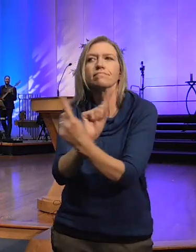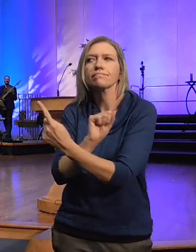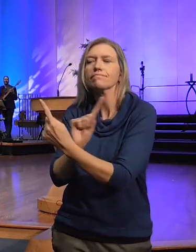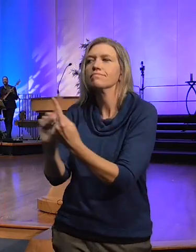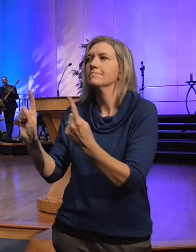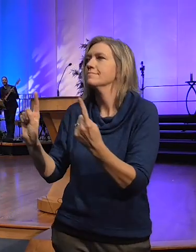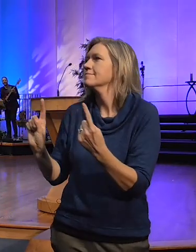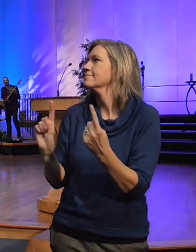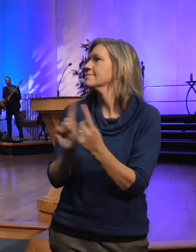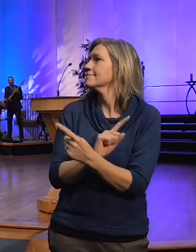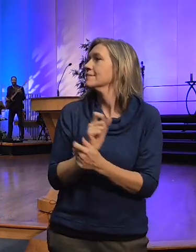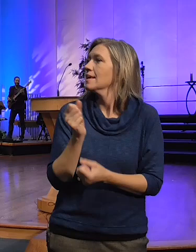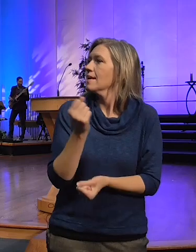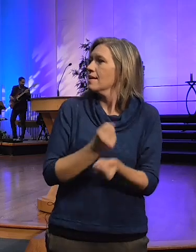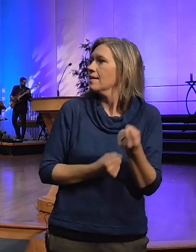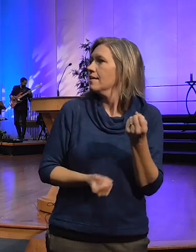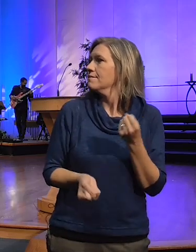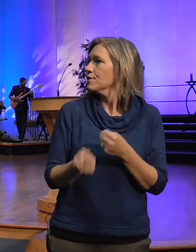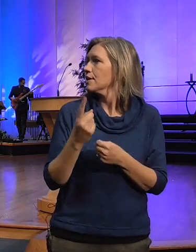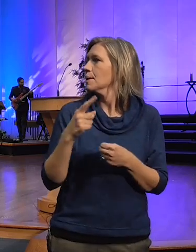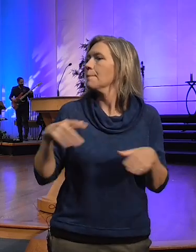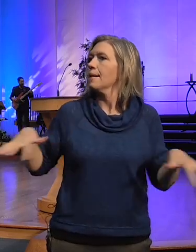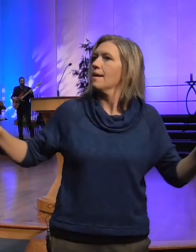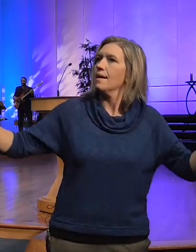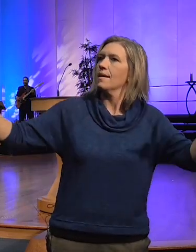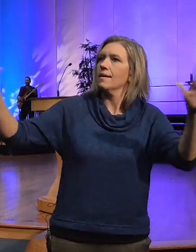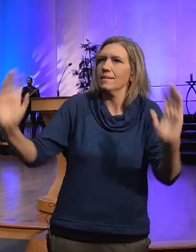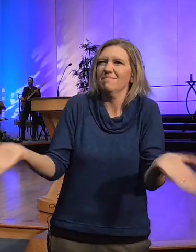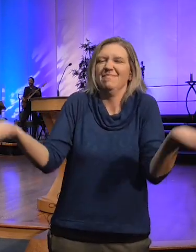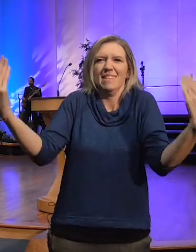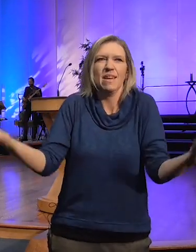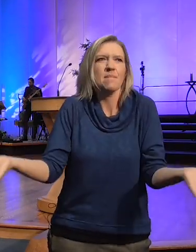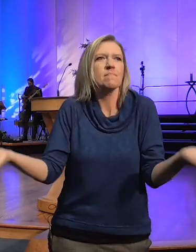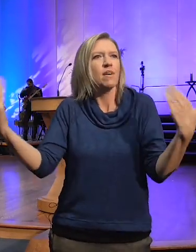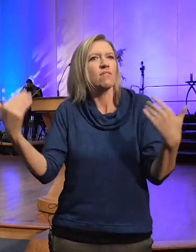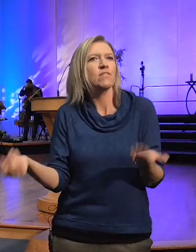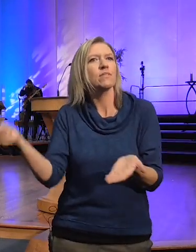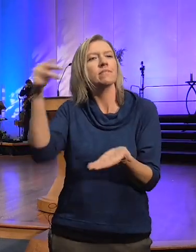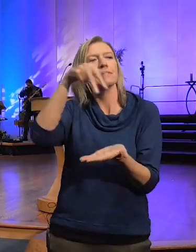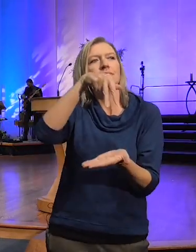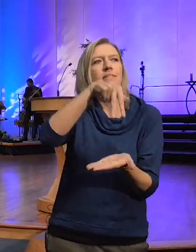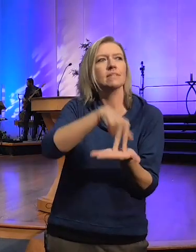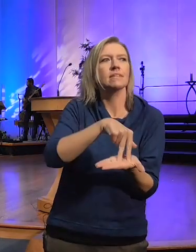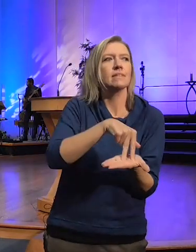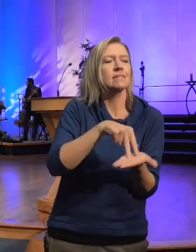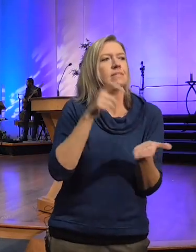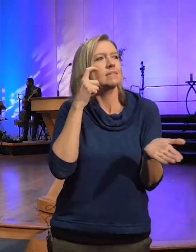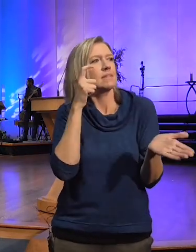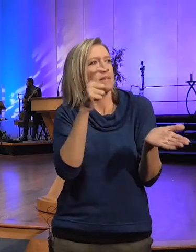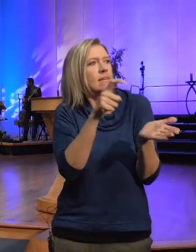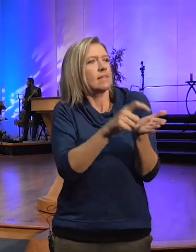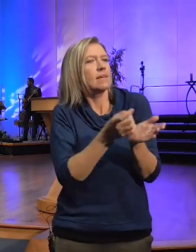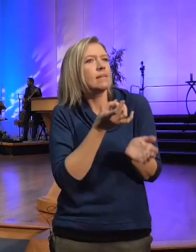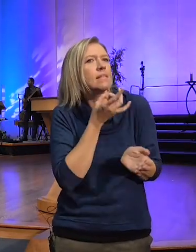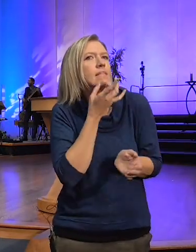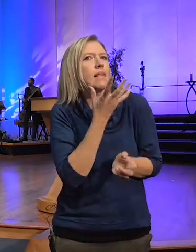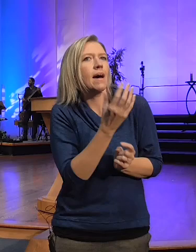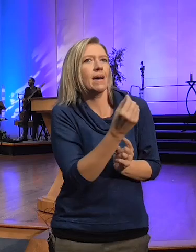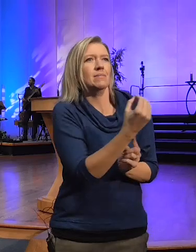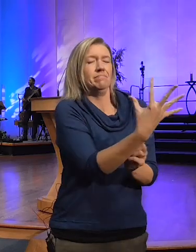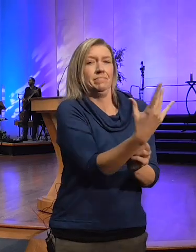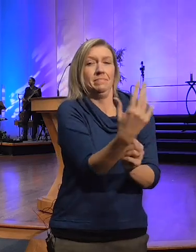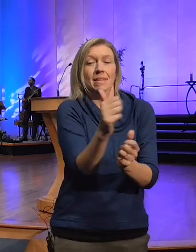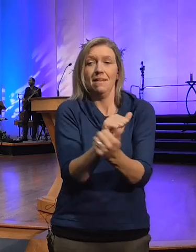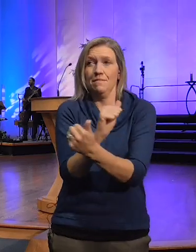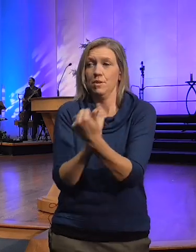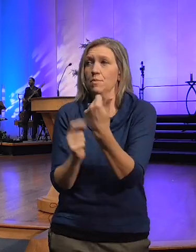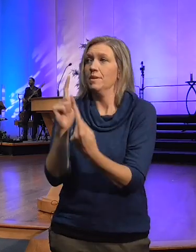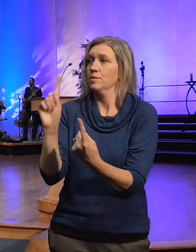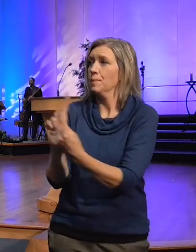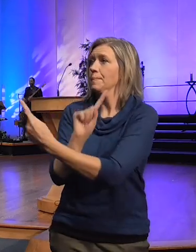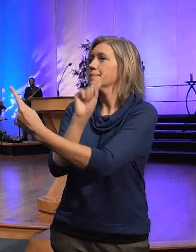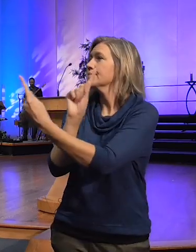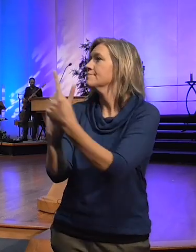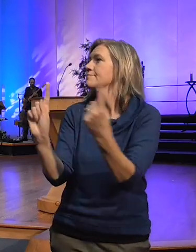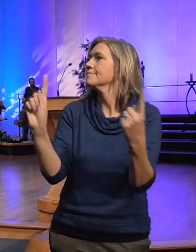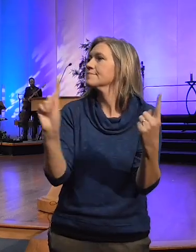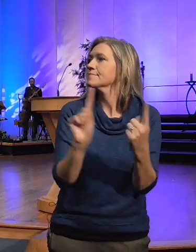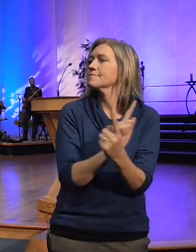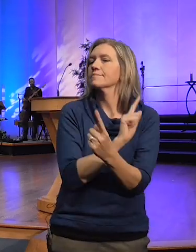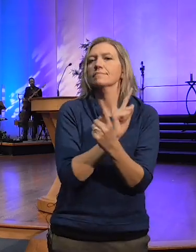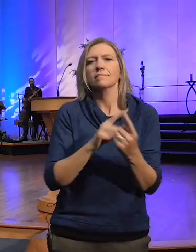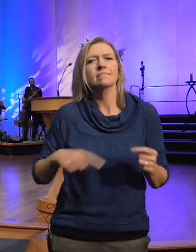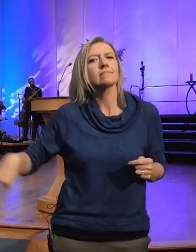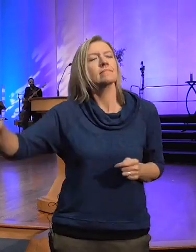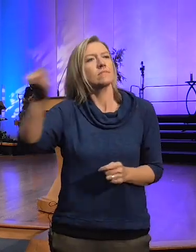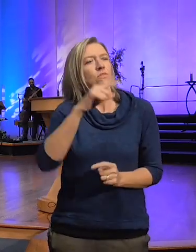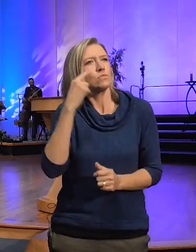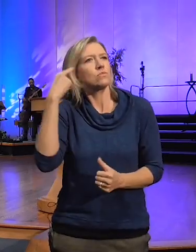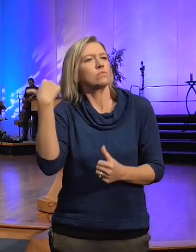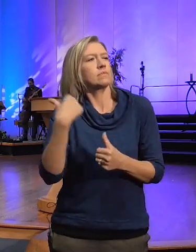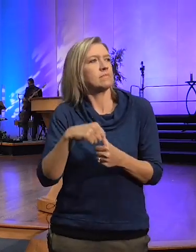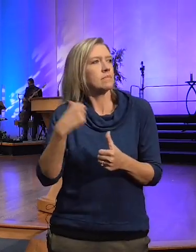meet everybody get up on your feet see the light in everybody hear me let us be reminded of who